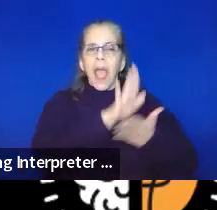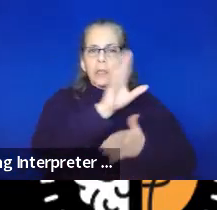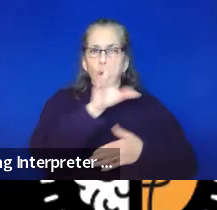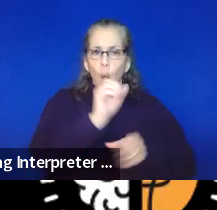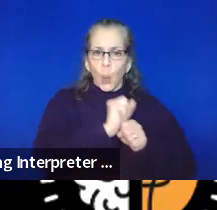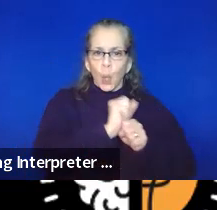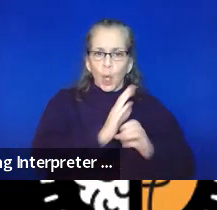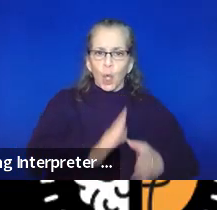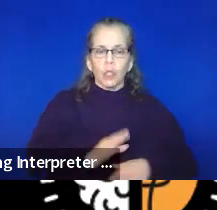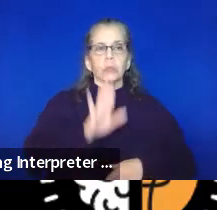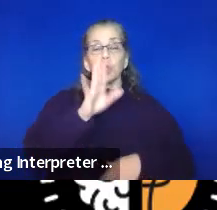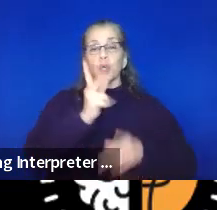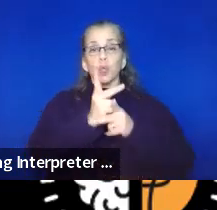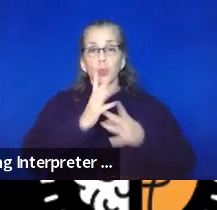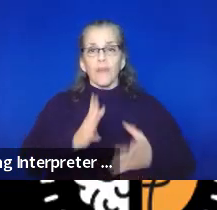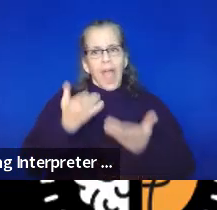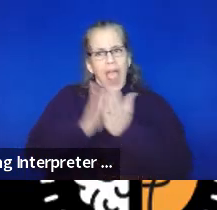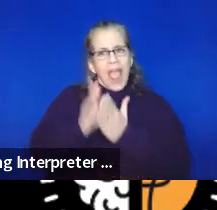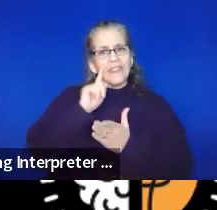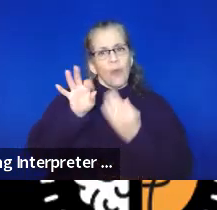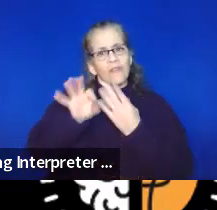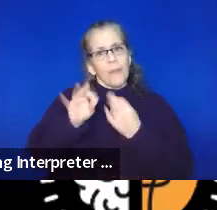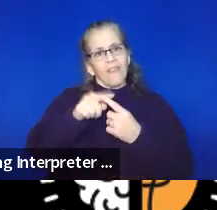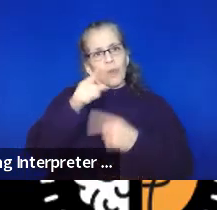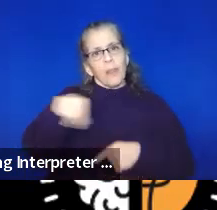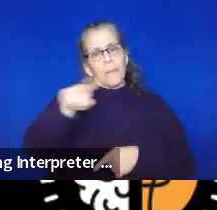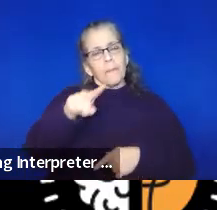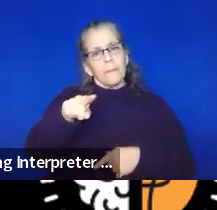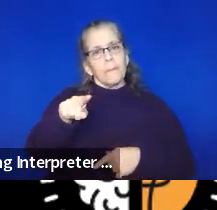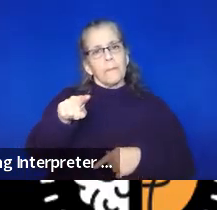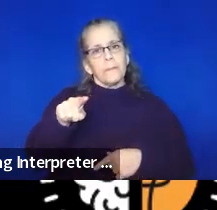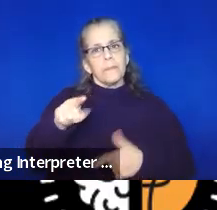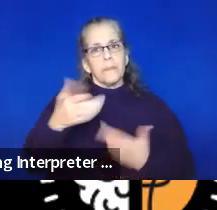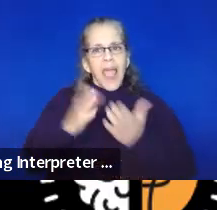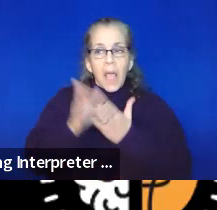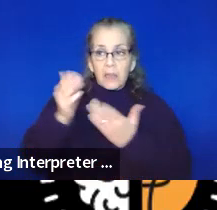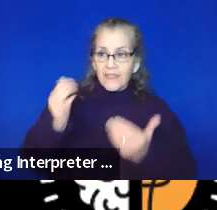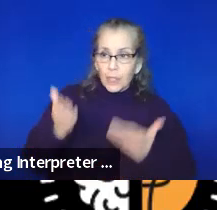Ask them for feedback. Ask them if they have any suggestions to make communication easier